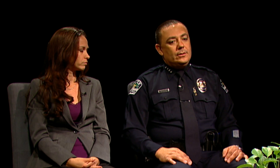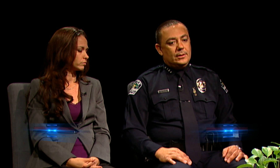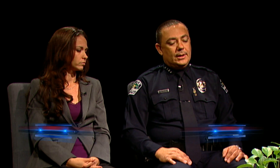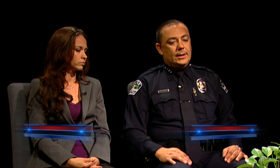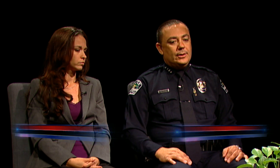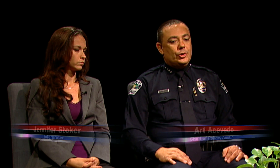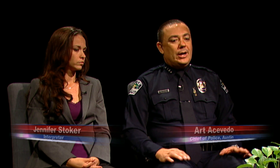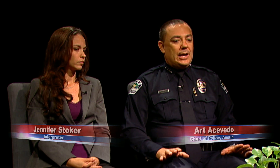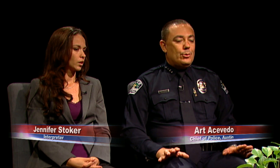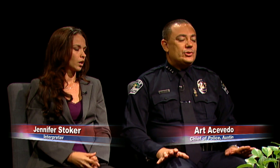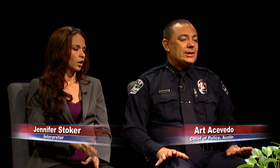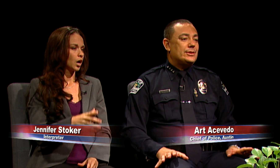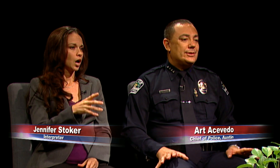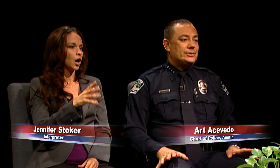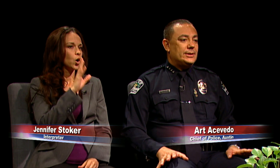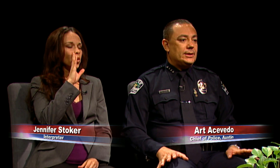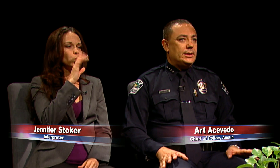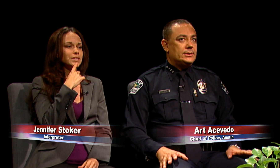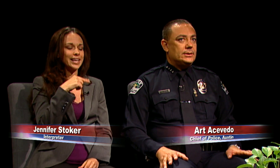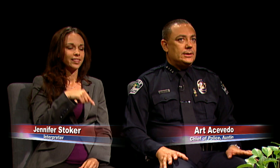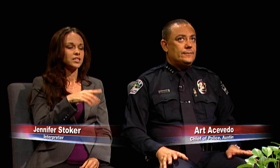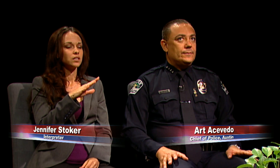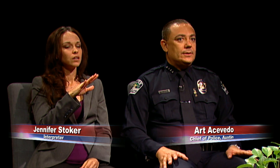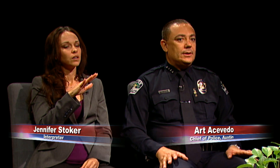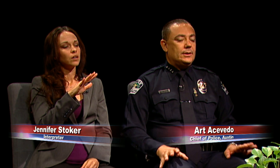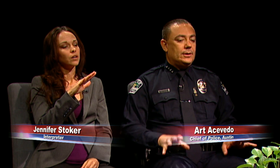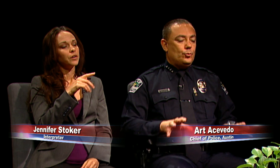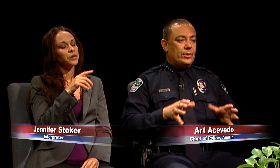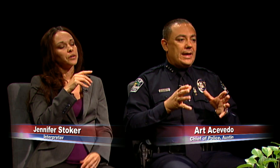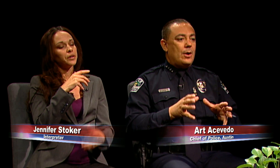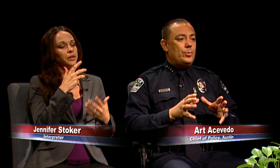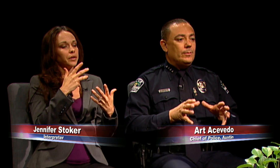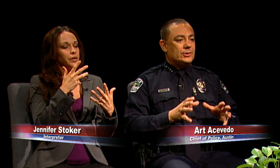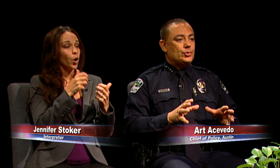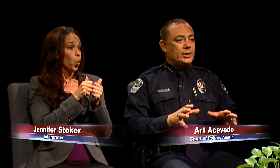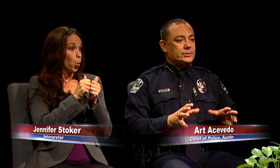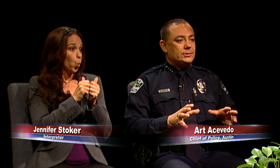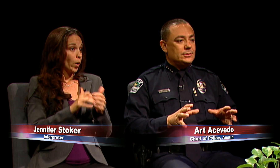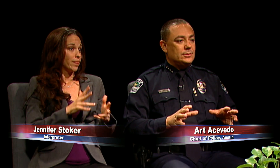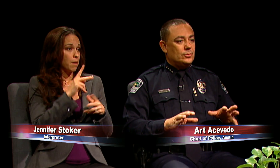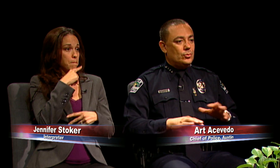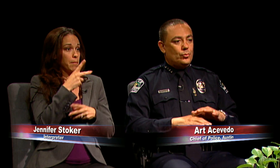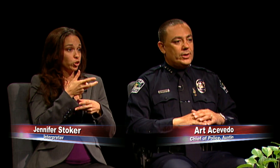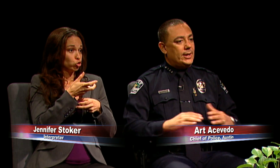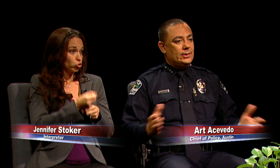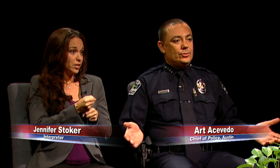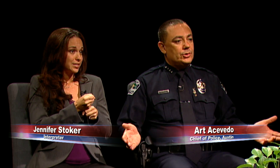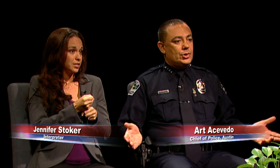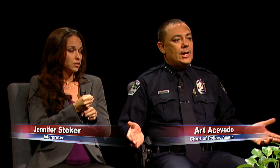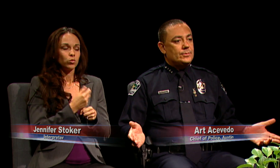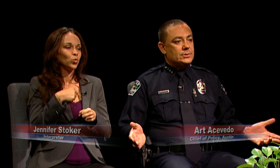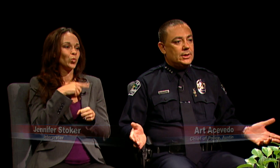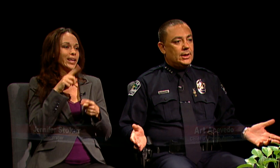WELL, I WILL SAY THIS, THAT IF WITHOUT PUBLIC TRUST, WE CAN'T DO OUR JOBS.